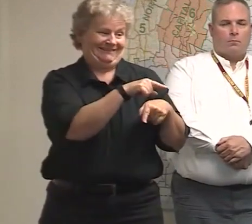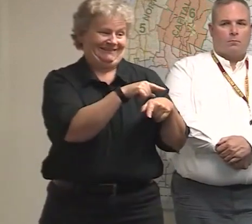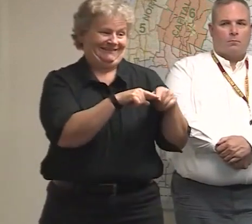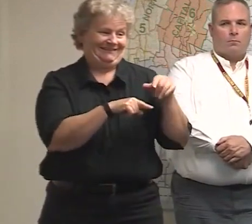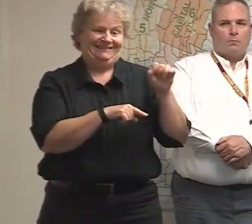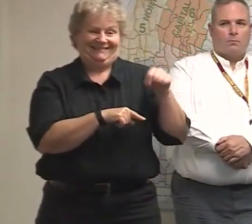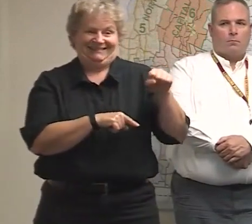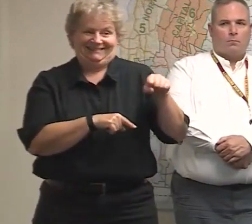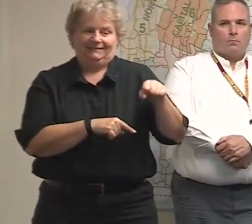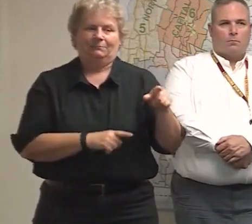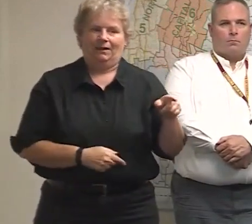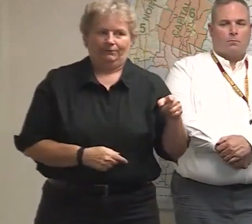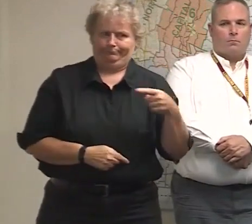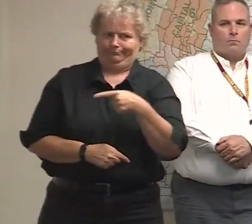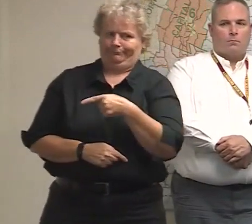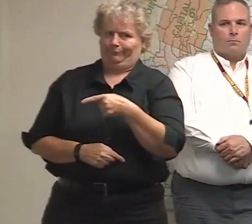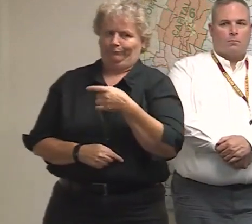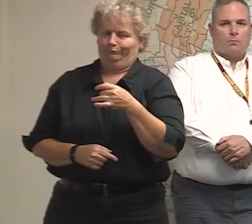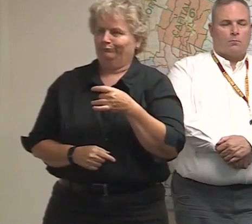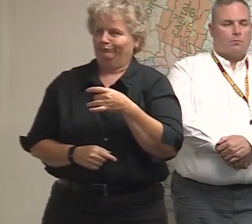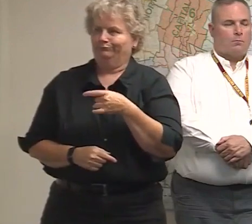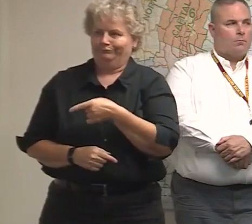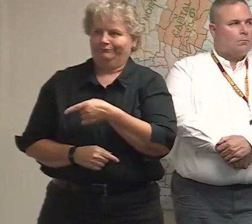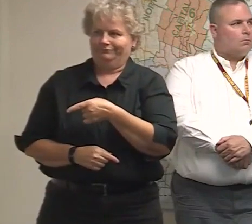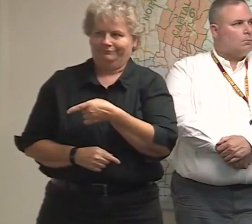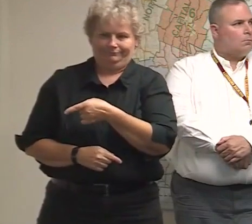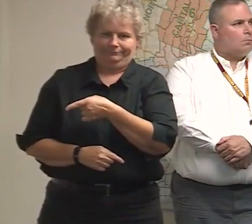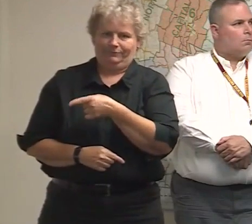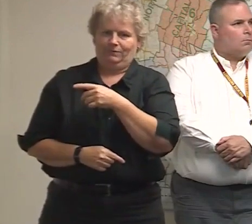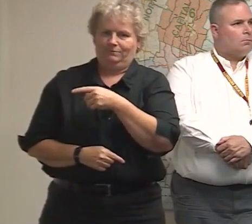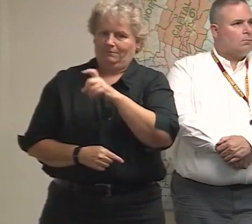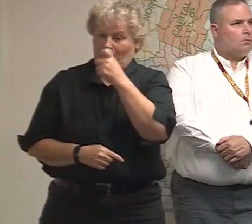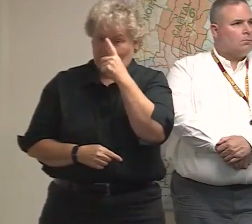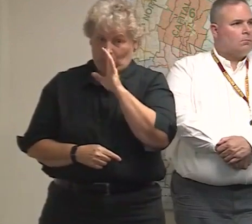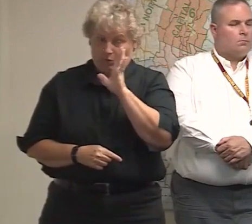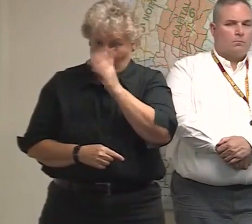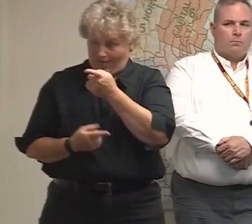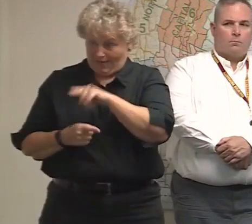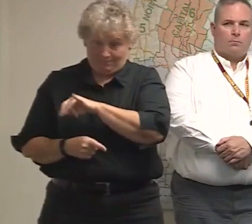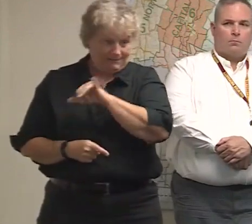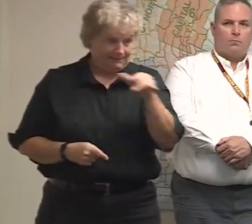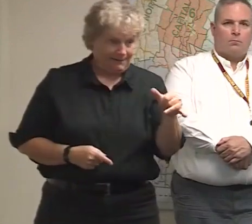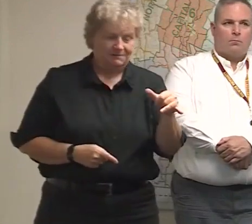SO THAT’S A CONCERN ABOUT NOT AS CONCERNING AS IT WAS WHEN IT WAS FLOODED.